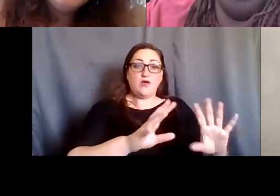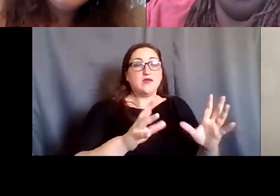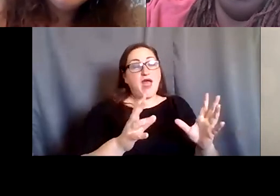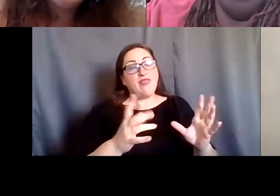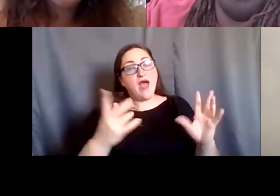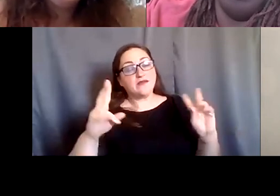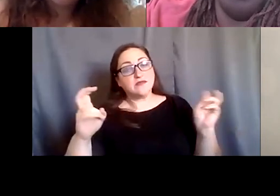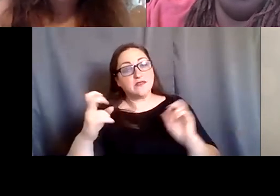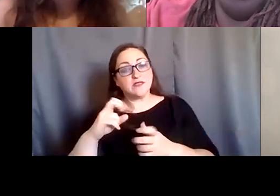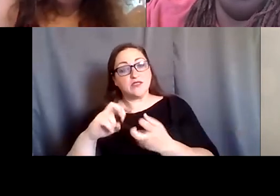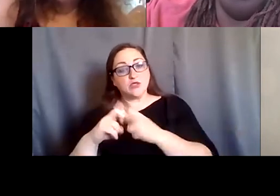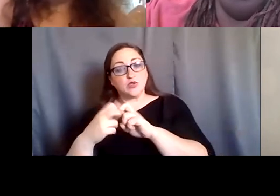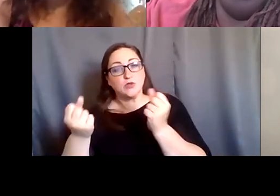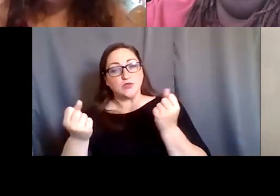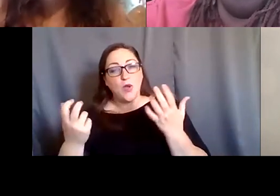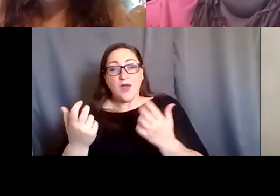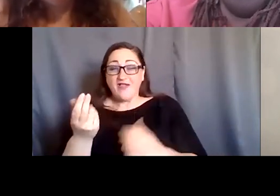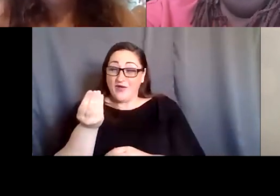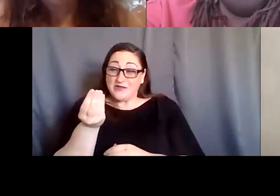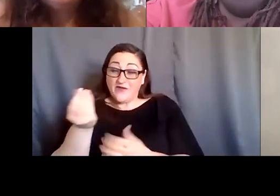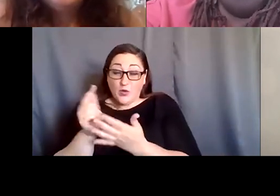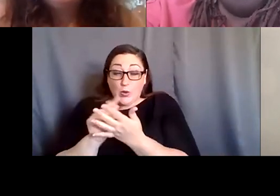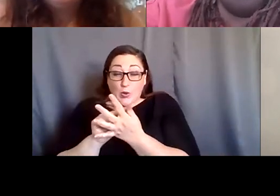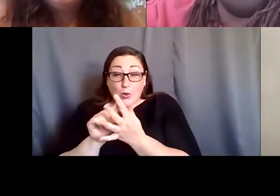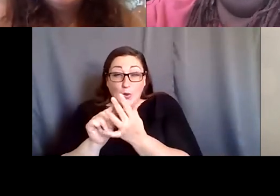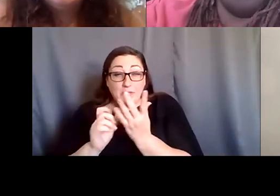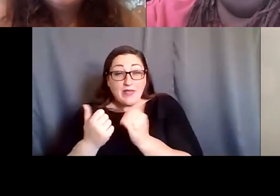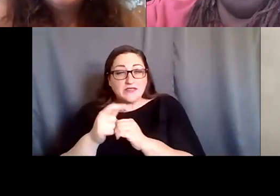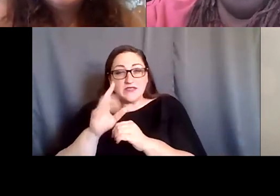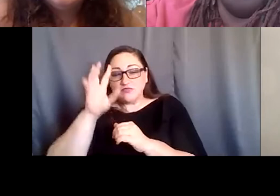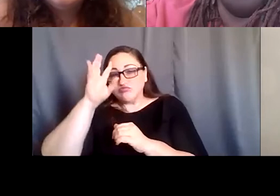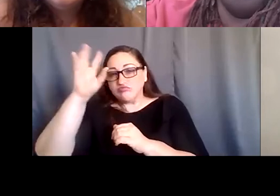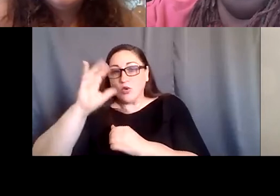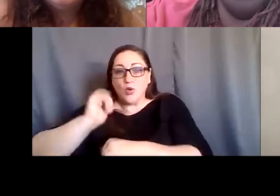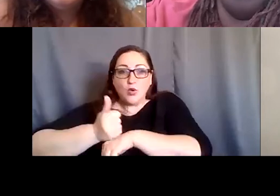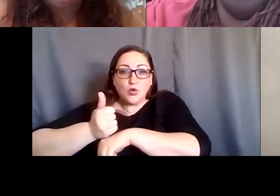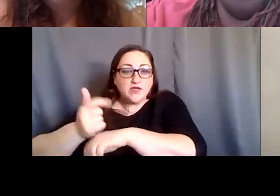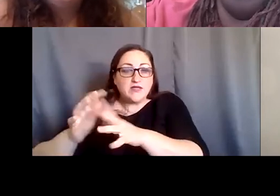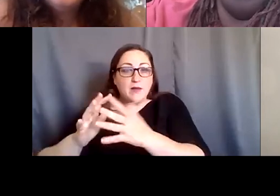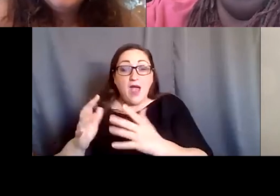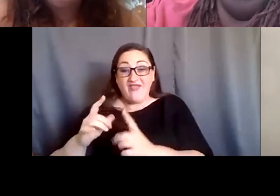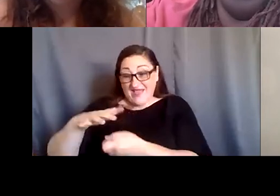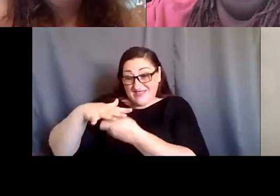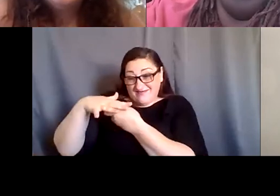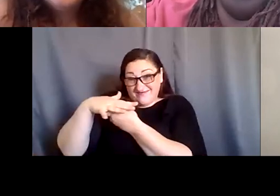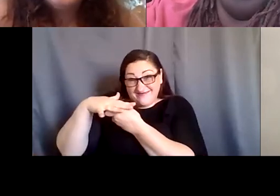innovate and do well, but I couldn’t even say that that necessarily always applies to a whole state, right? Everybody’s got something they need to work on.